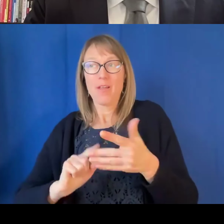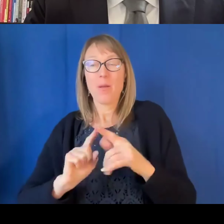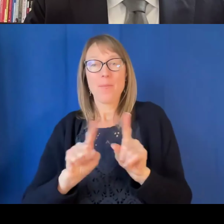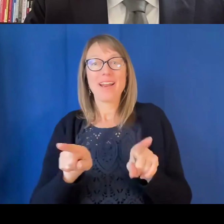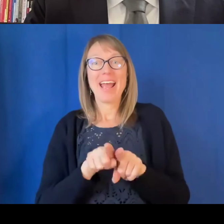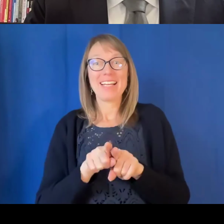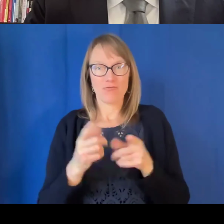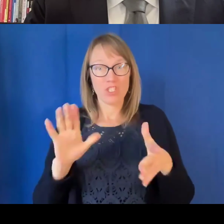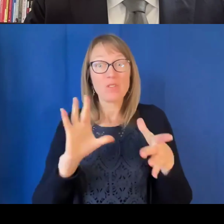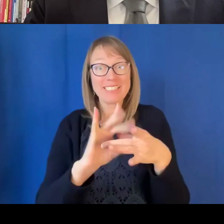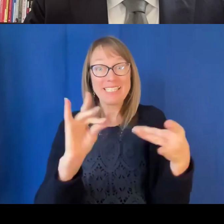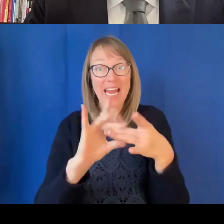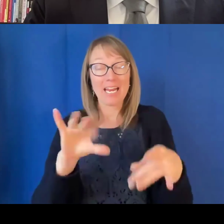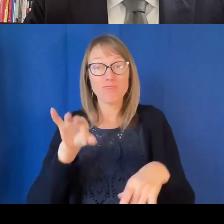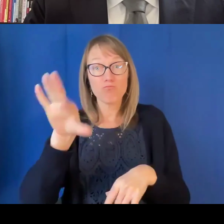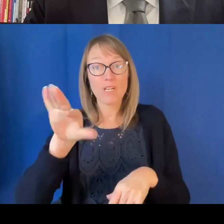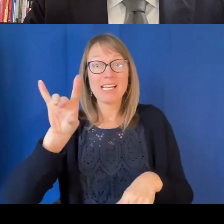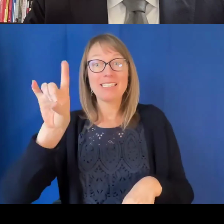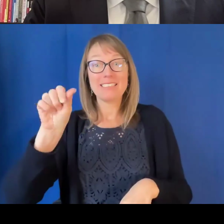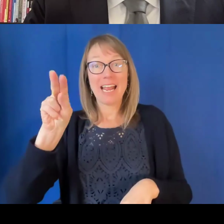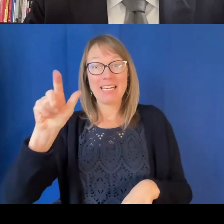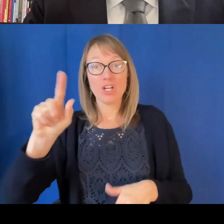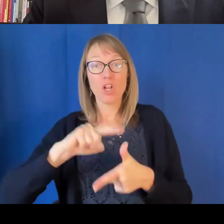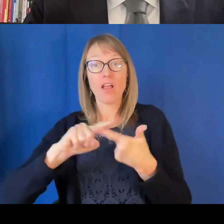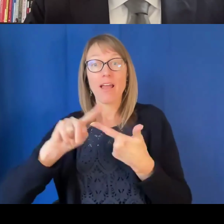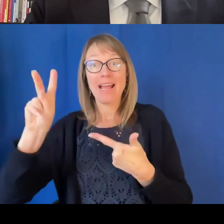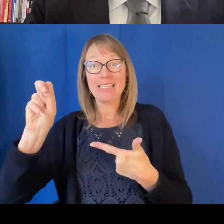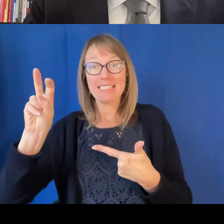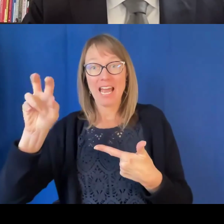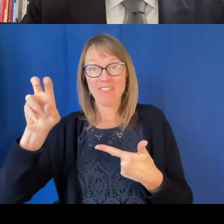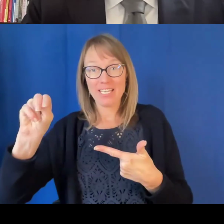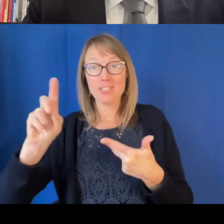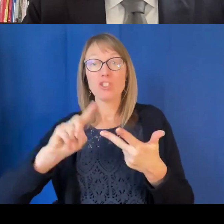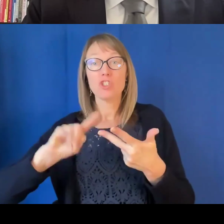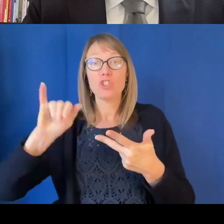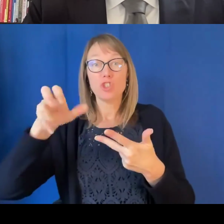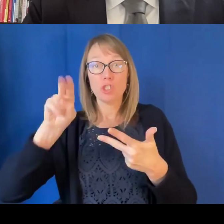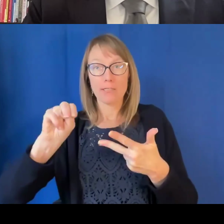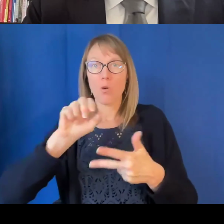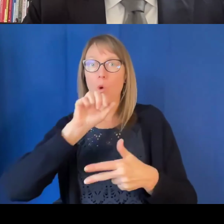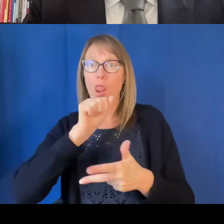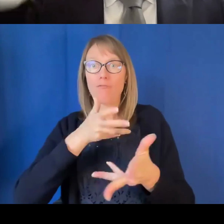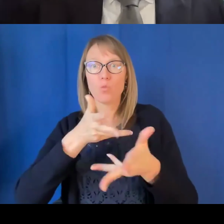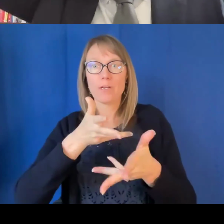and Jason would love to engage with you. So if you do have questions outside of this, don't hesitate to reach out.